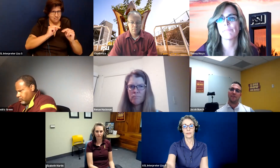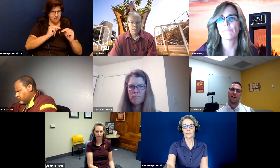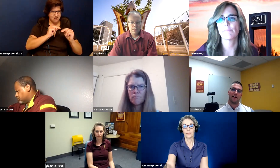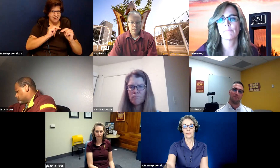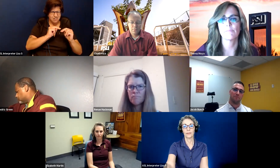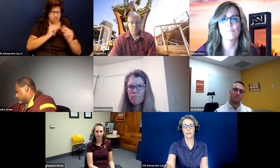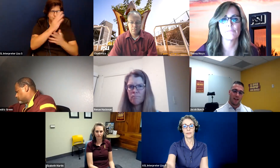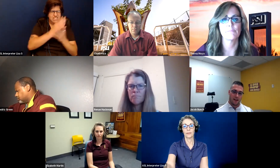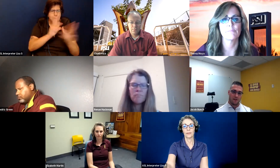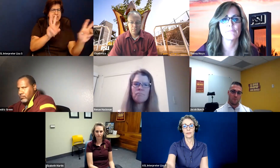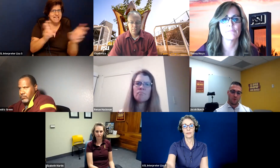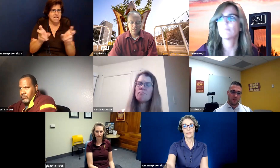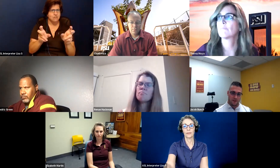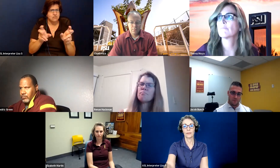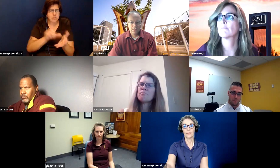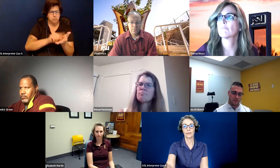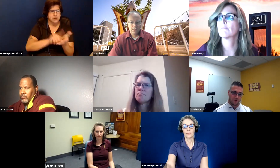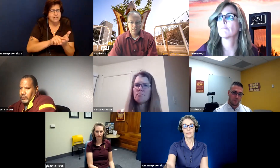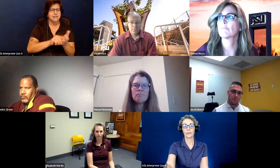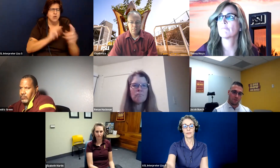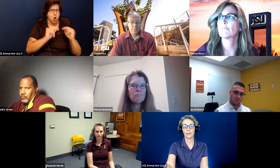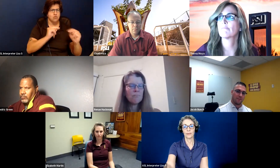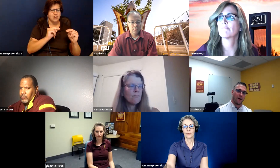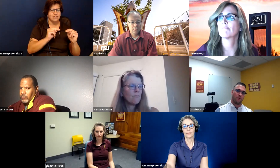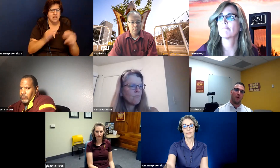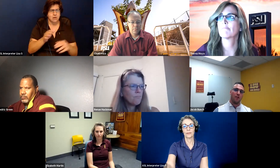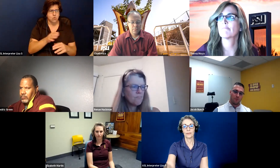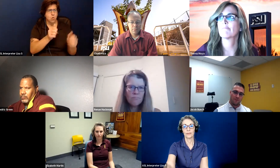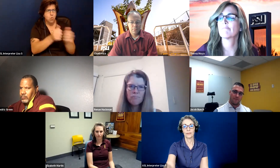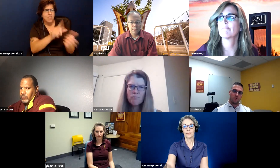and between particular publishers and titles specific